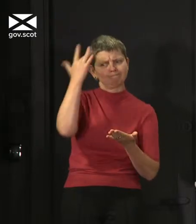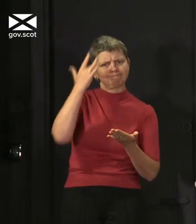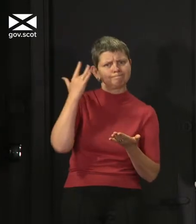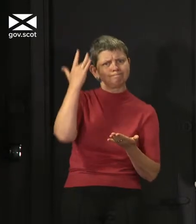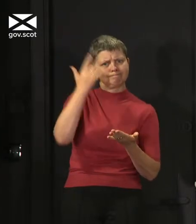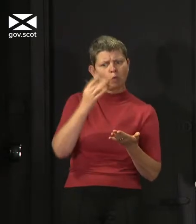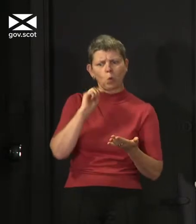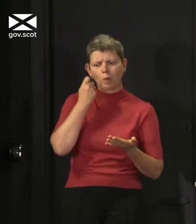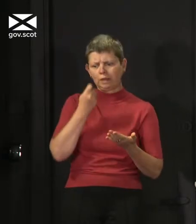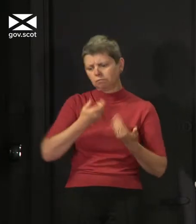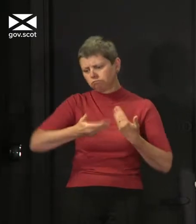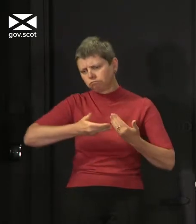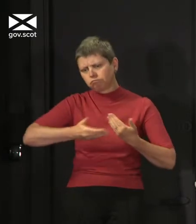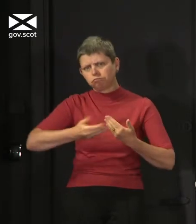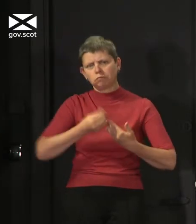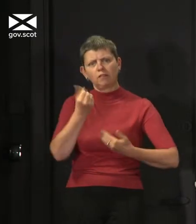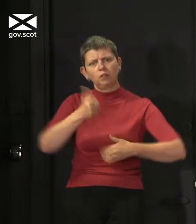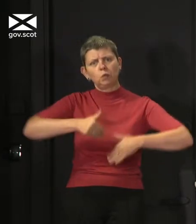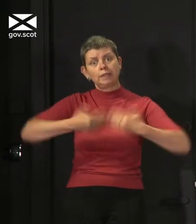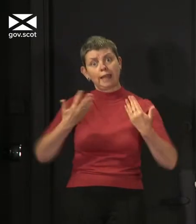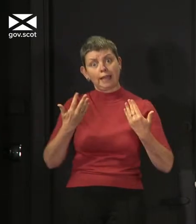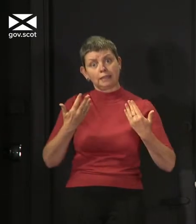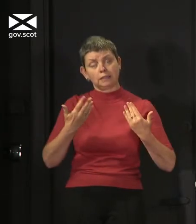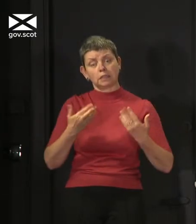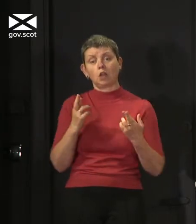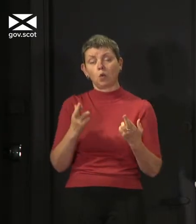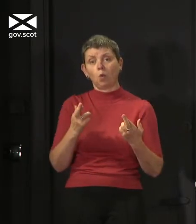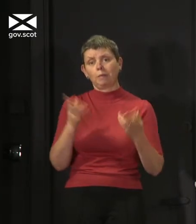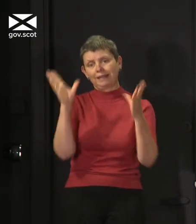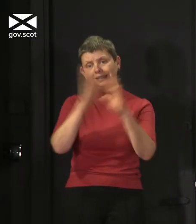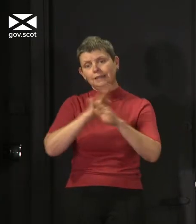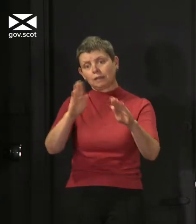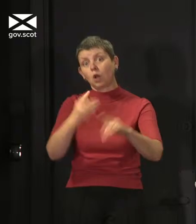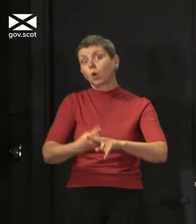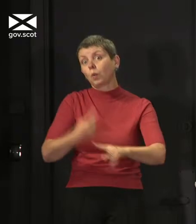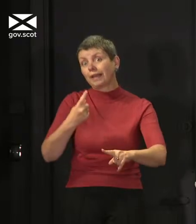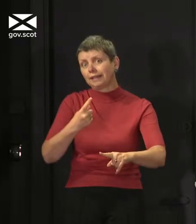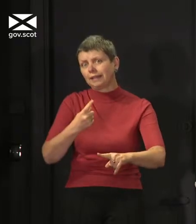and announce our decisions on that quickly, but I wanted to take just a minute or two